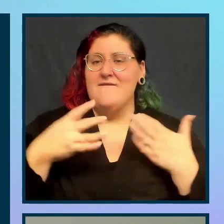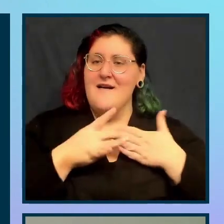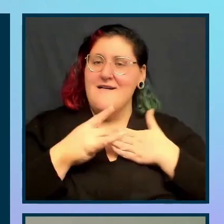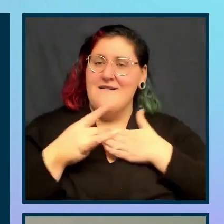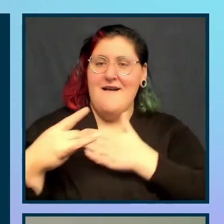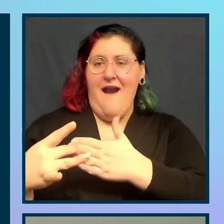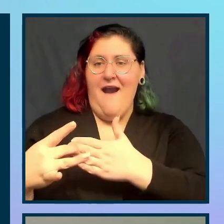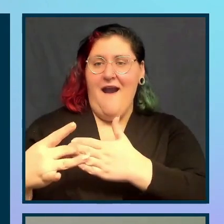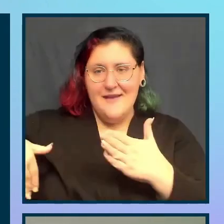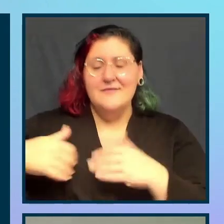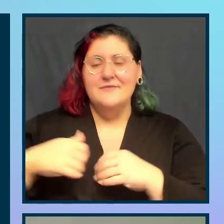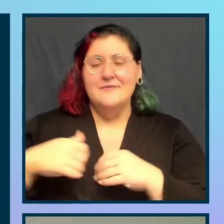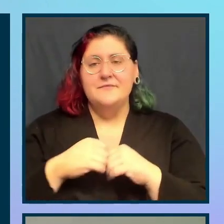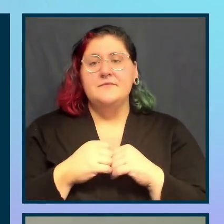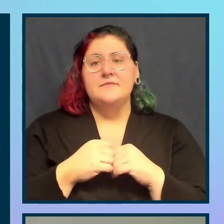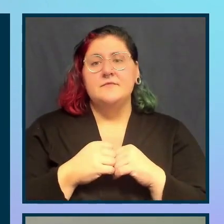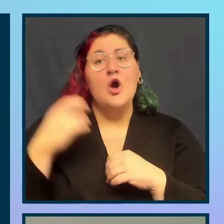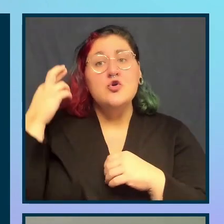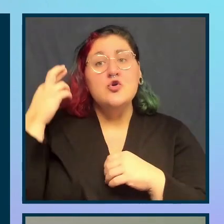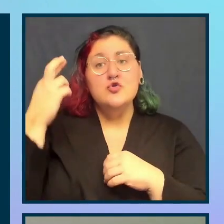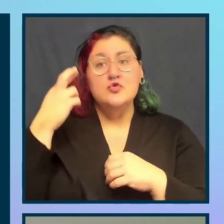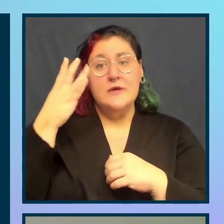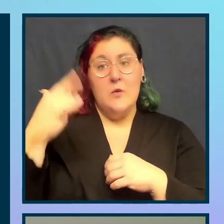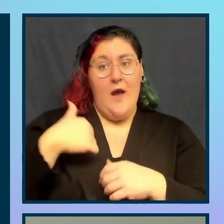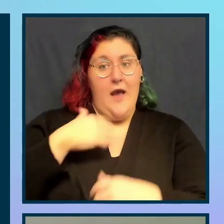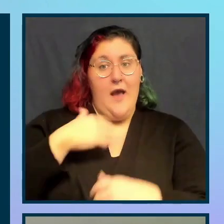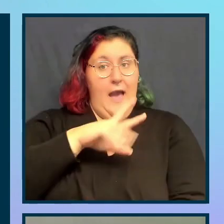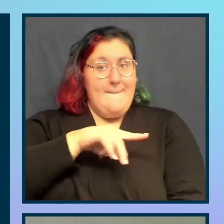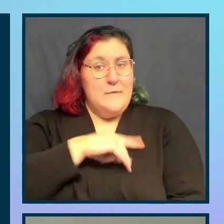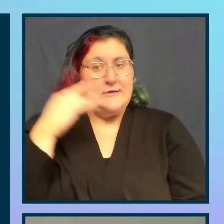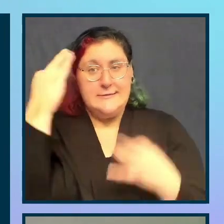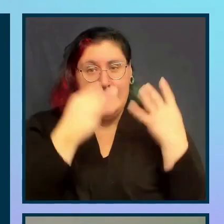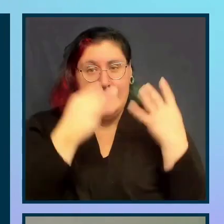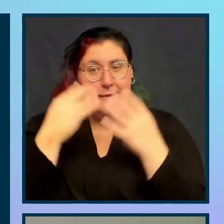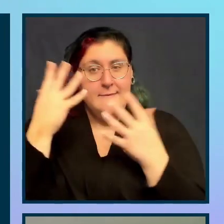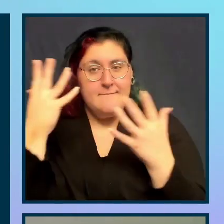And the reason that I personally think about this a lot is I work as a software developer